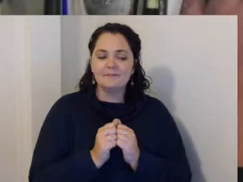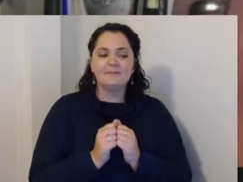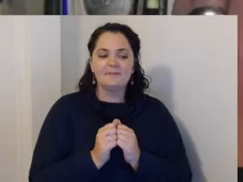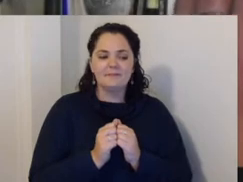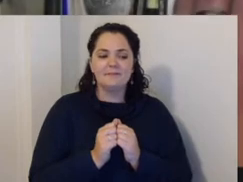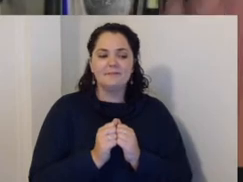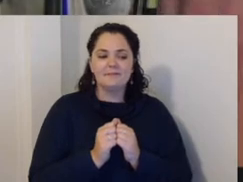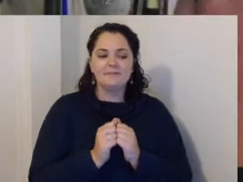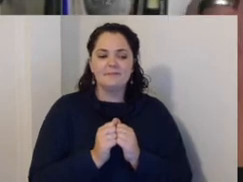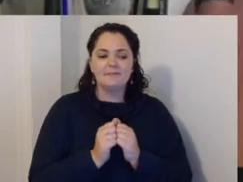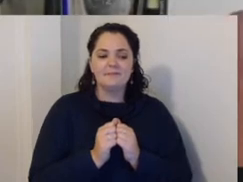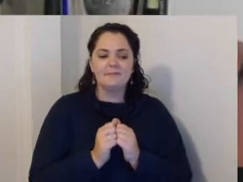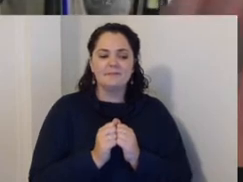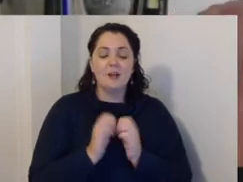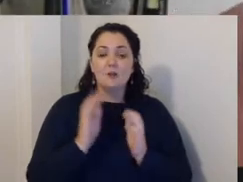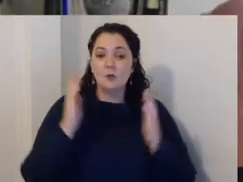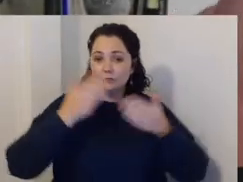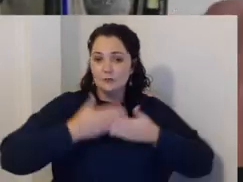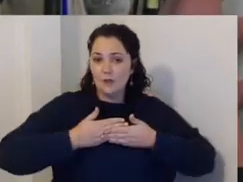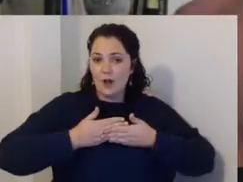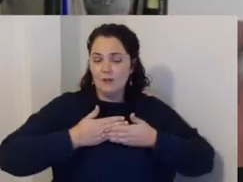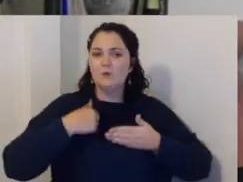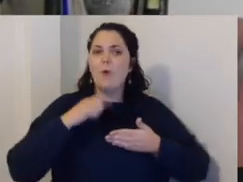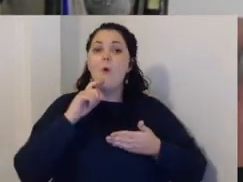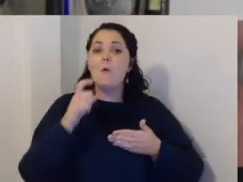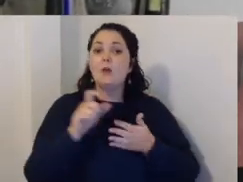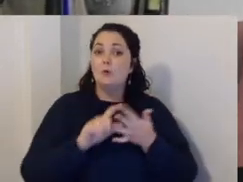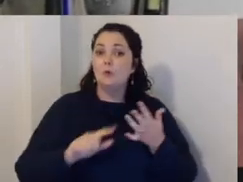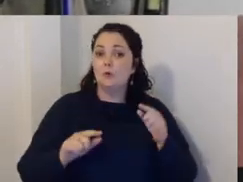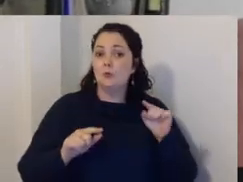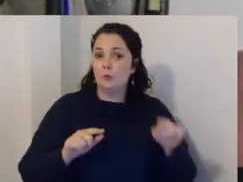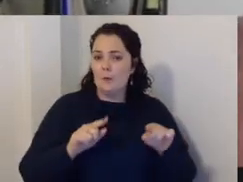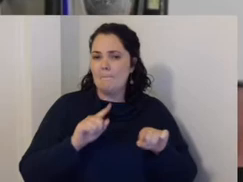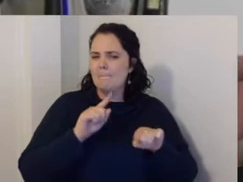the cartridge paper with graphite for this evening for this workshop I am going to work primarily in